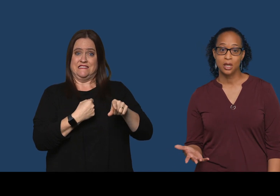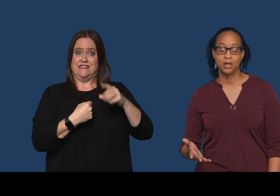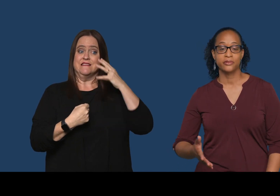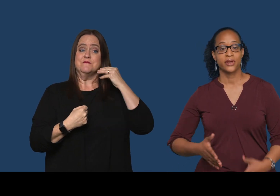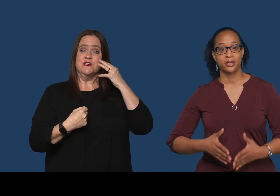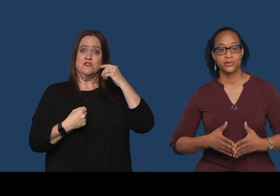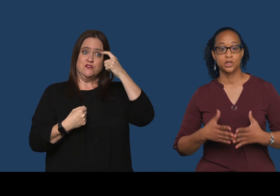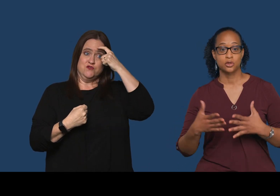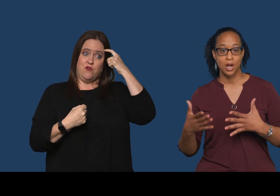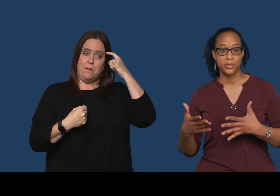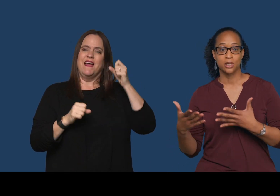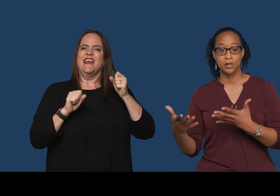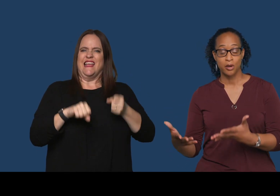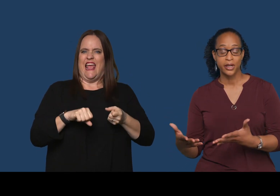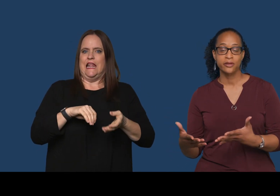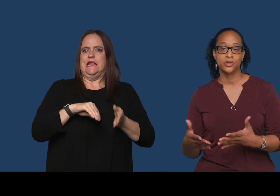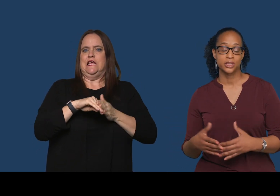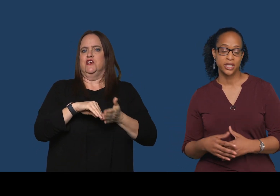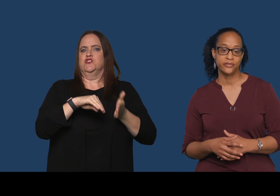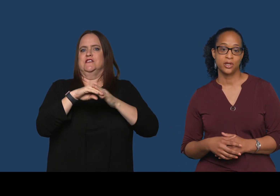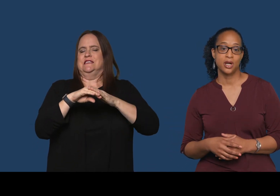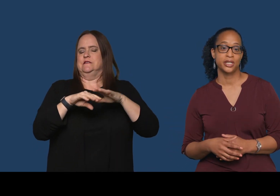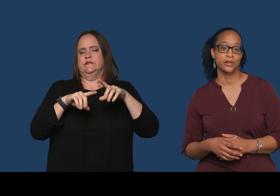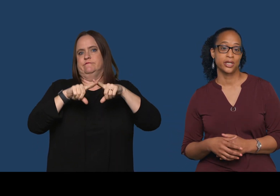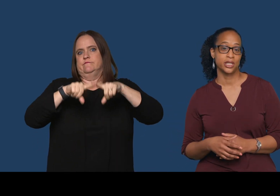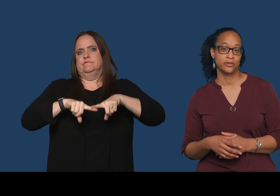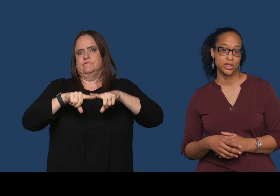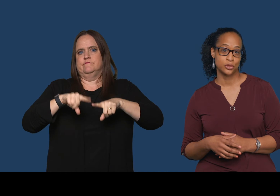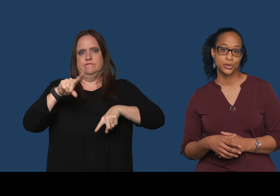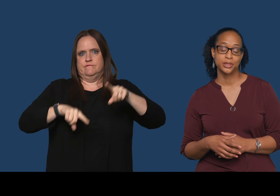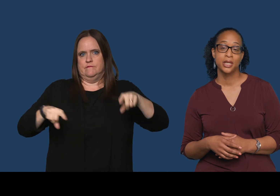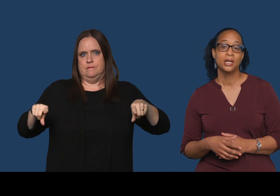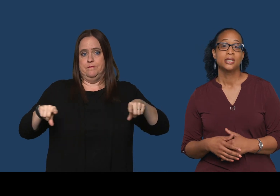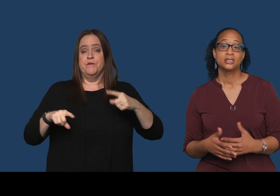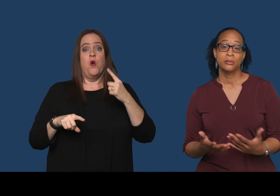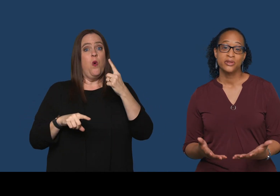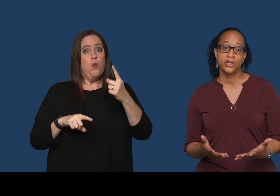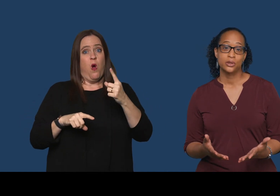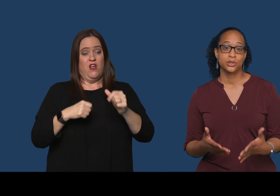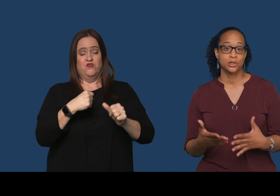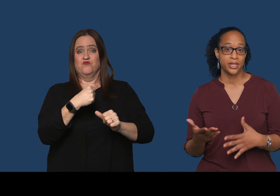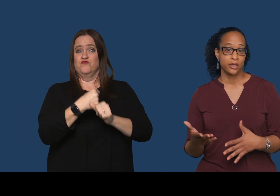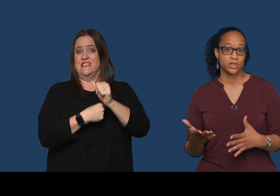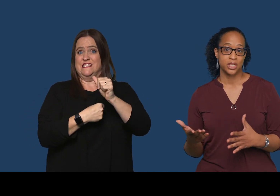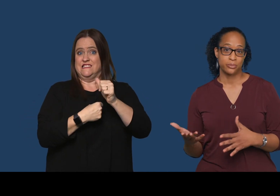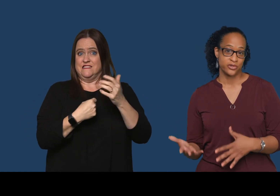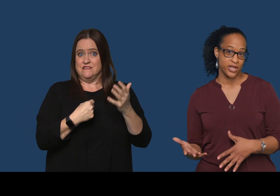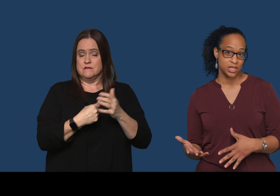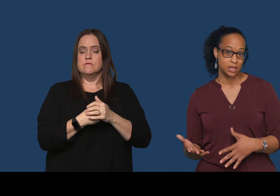of the trauma occurring for deaf and hard-of-hearing individuals. Some of those are language deprivation.